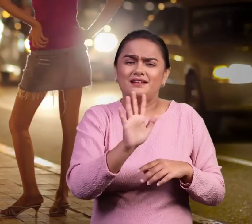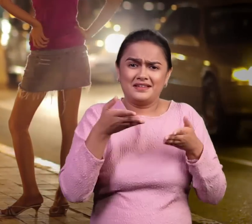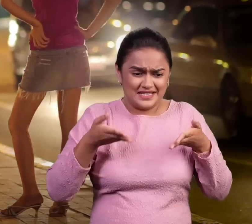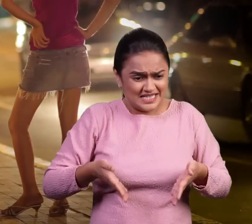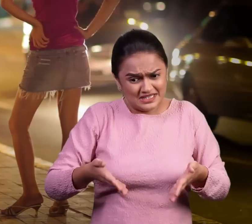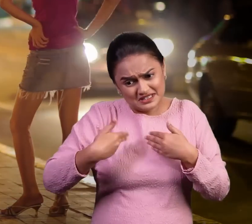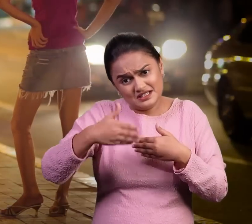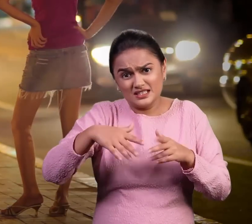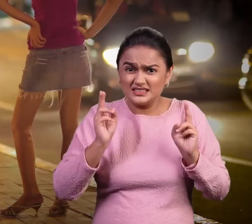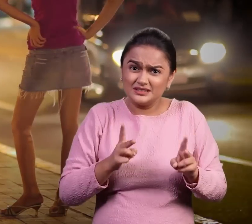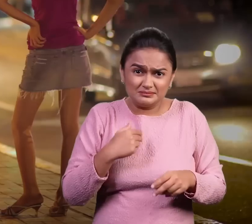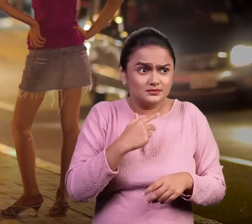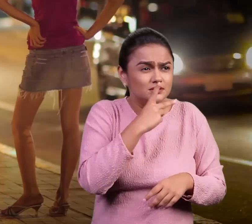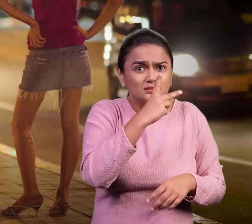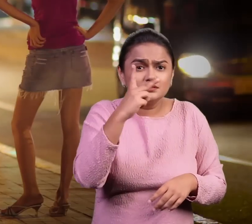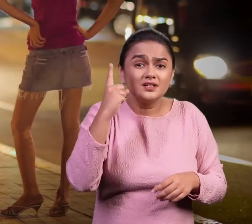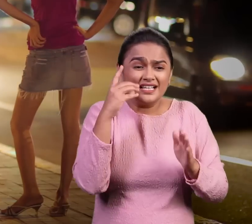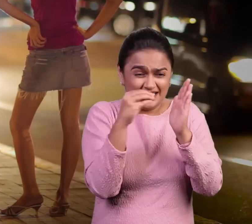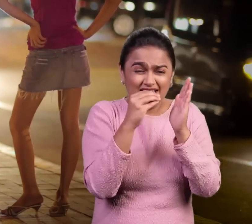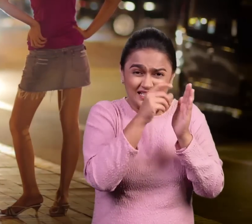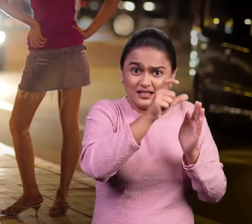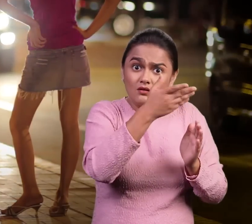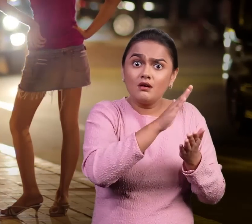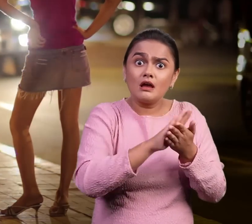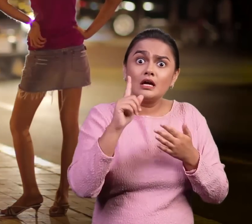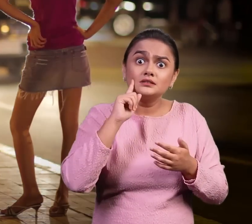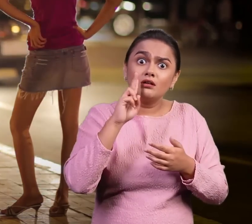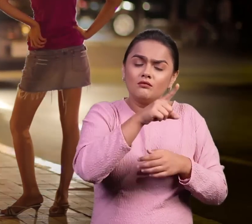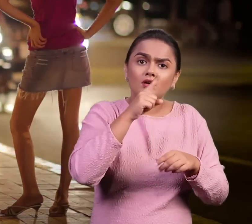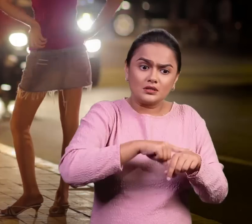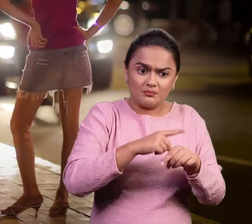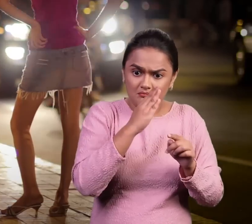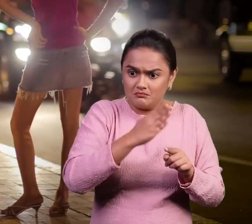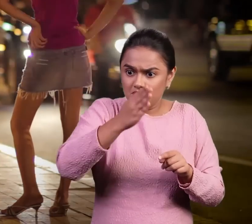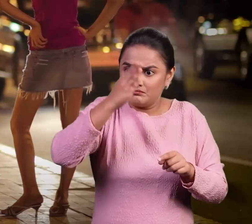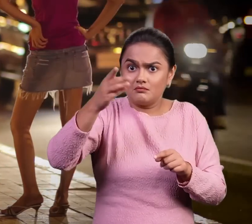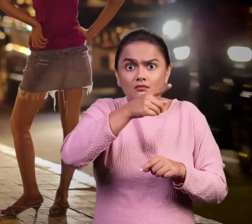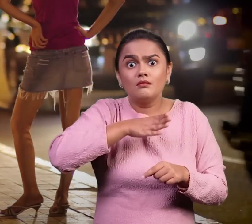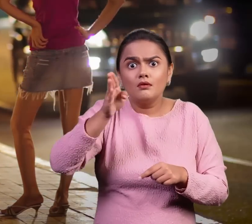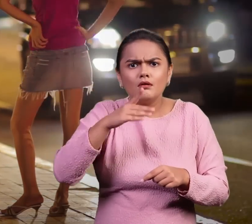Even today, many sex workers get tested for HIV regularly and are reported negative.